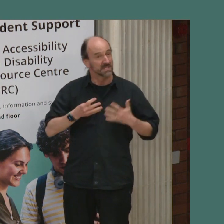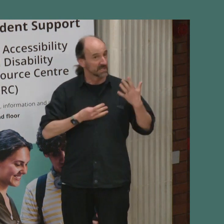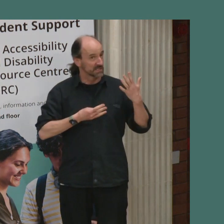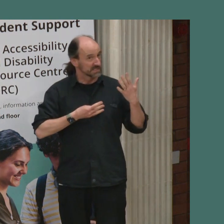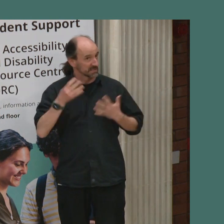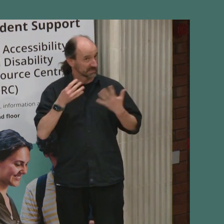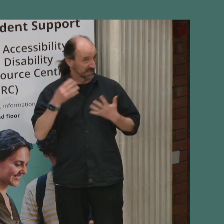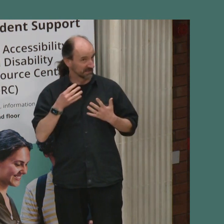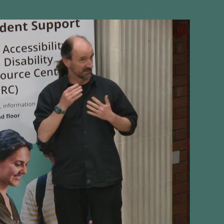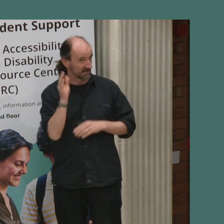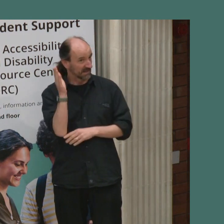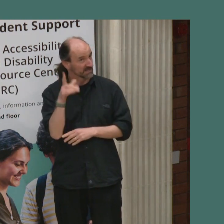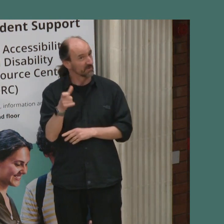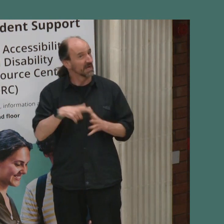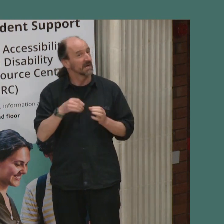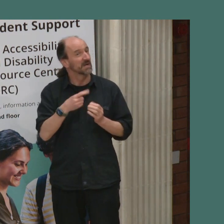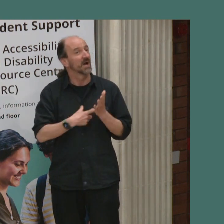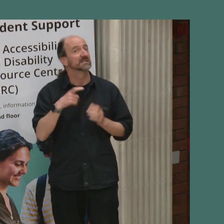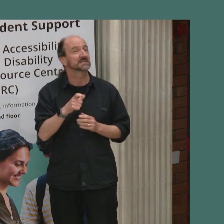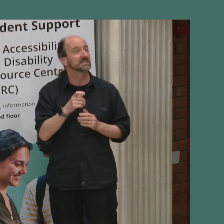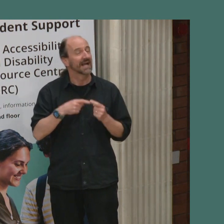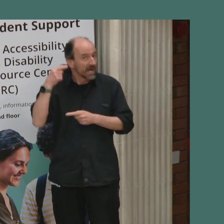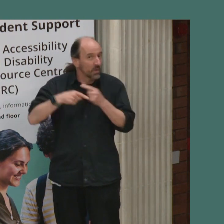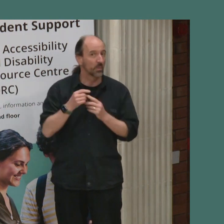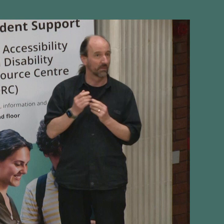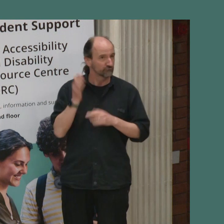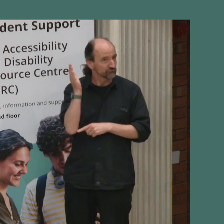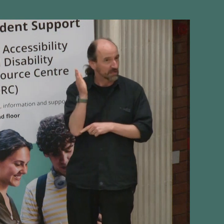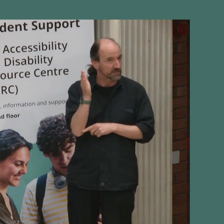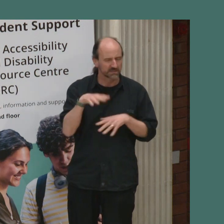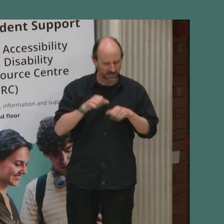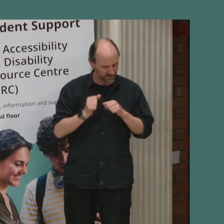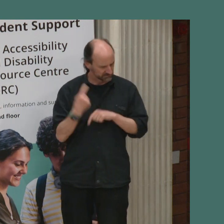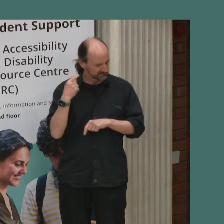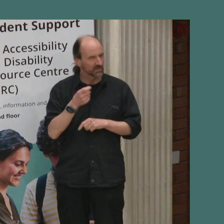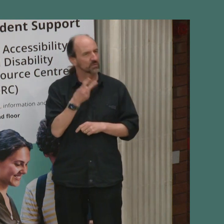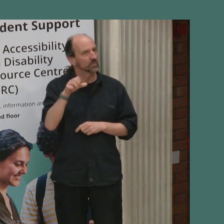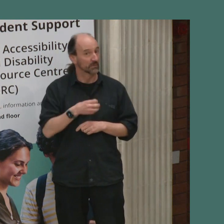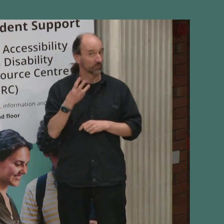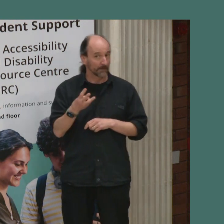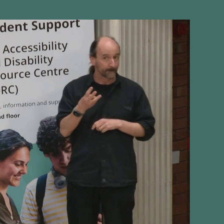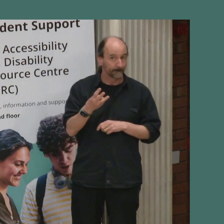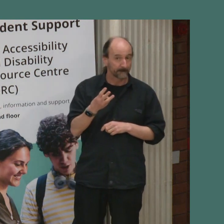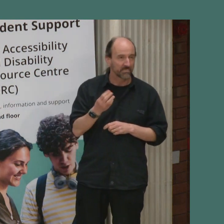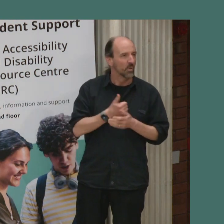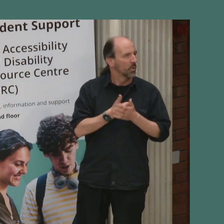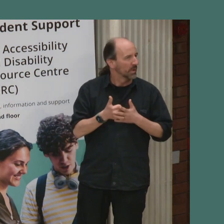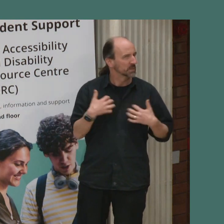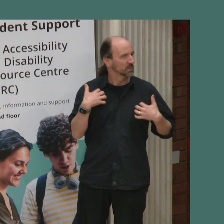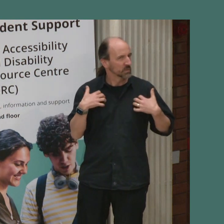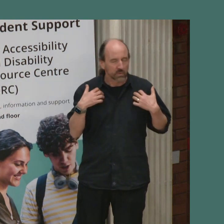of ADRC annual lectures which began back in 2003 always interesting, stimulating and inspiring